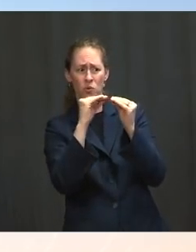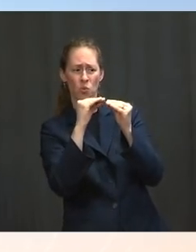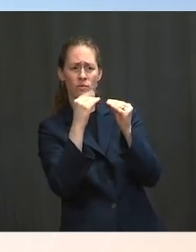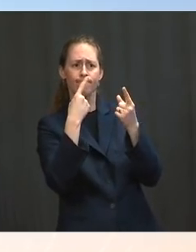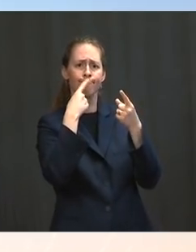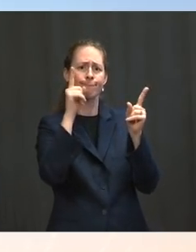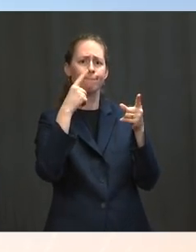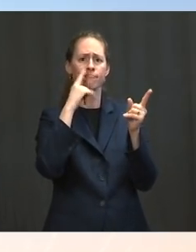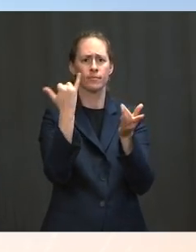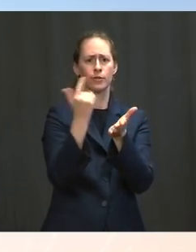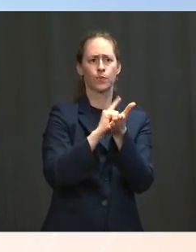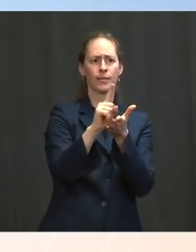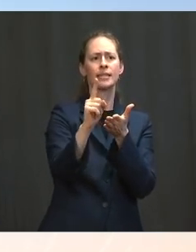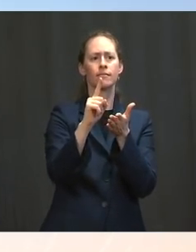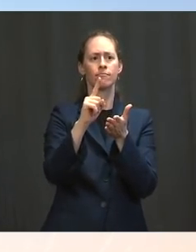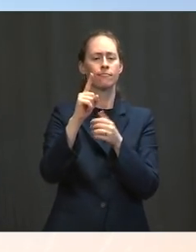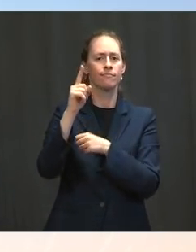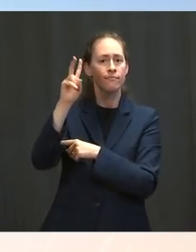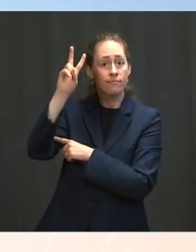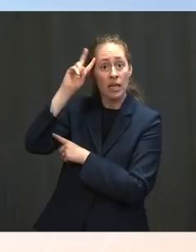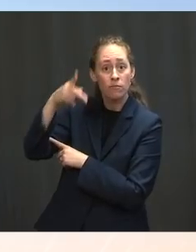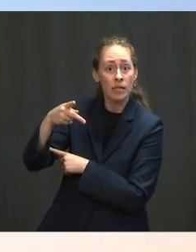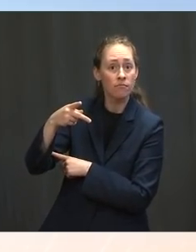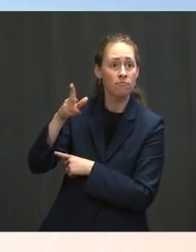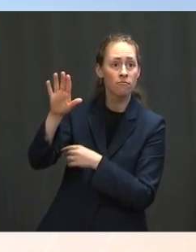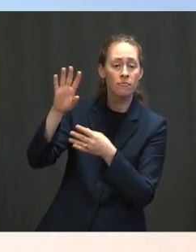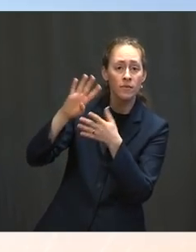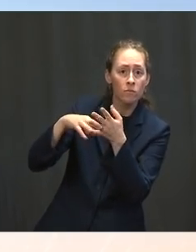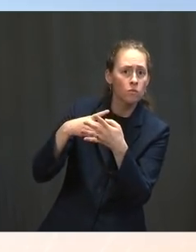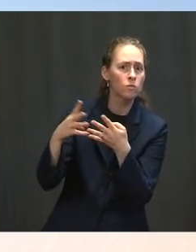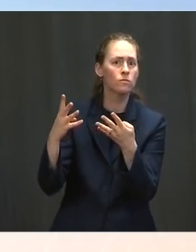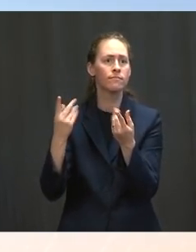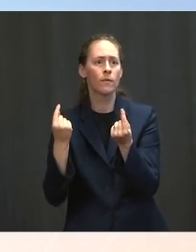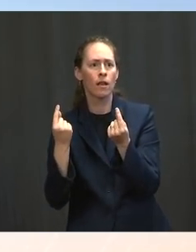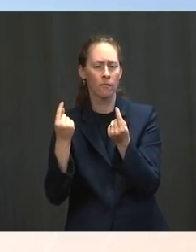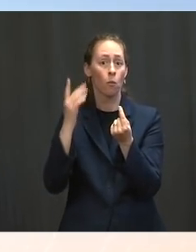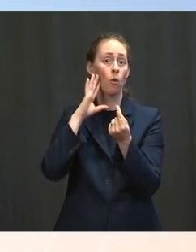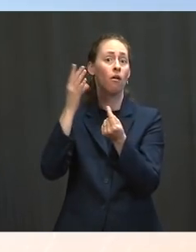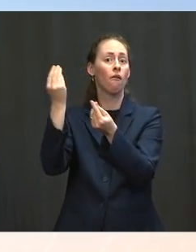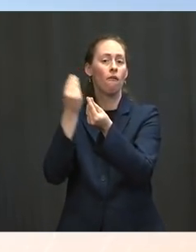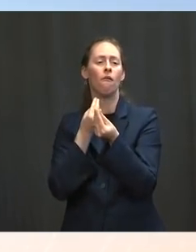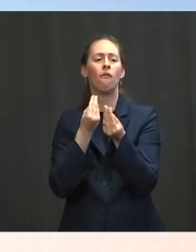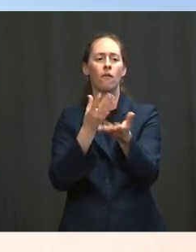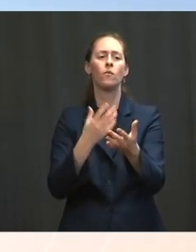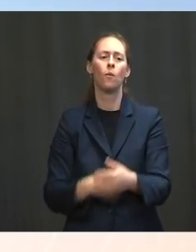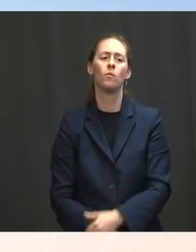and the Vice President's schedule and opportunities they will take to continue to use their platforms